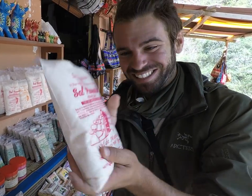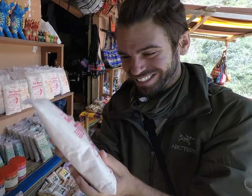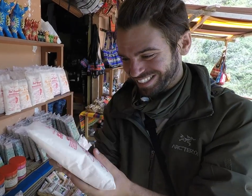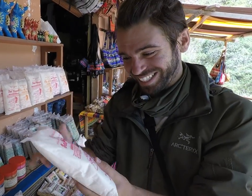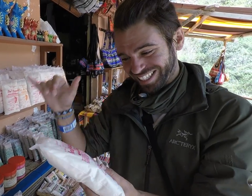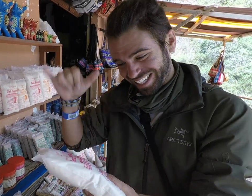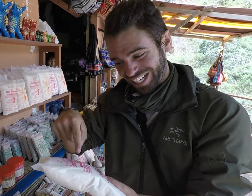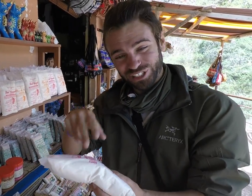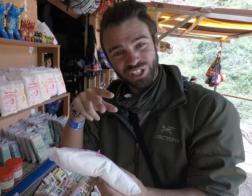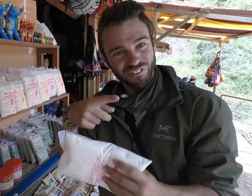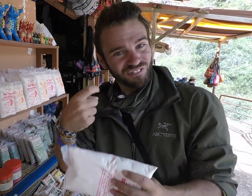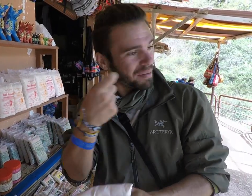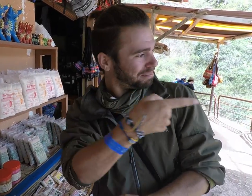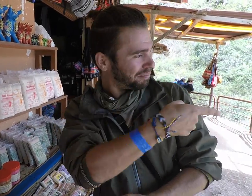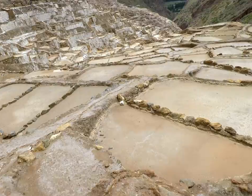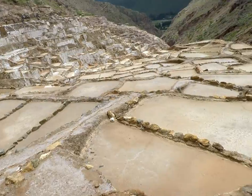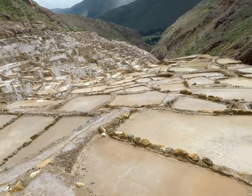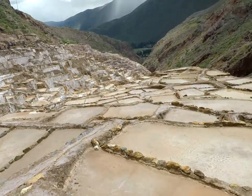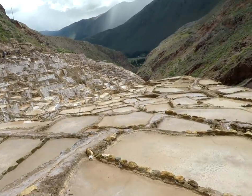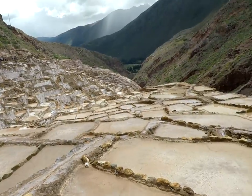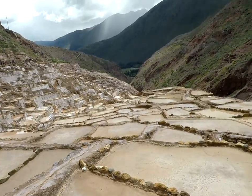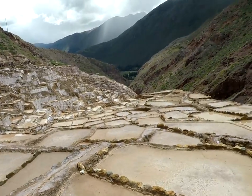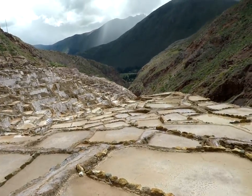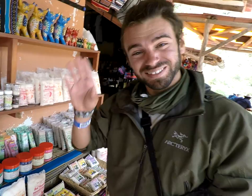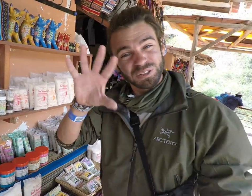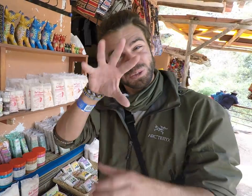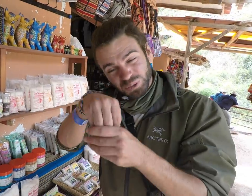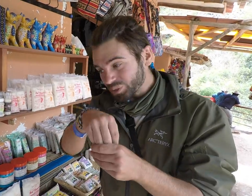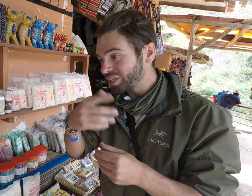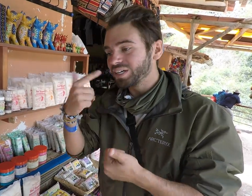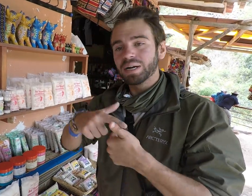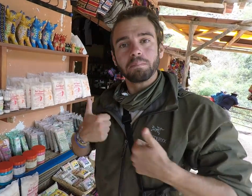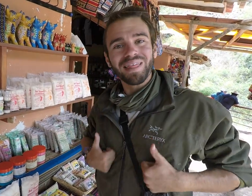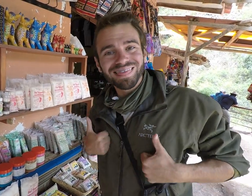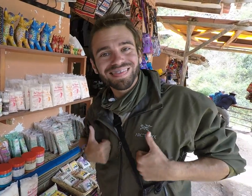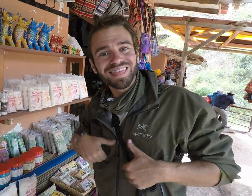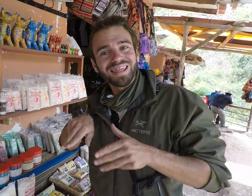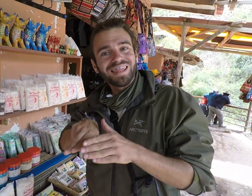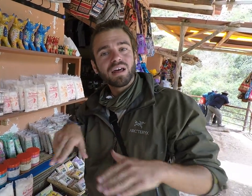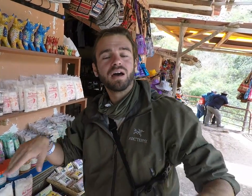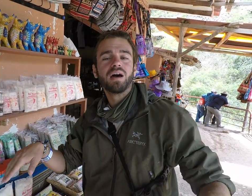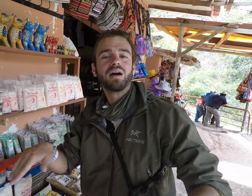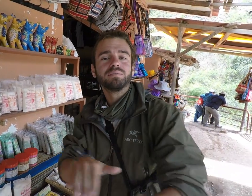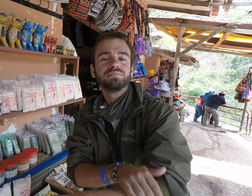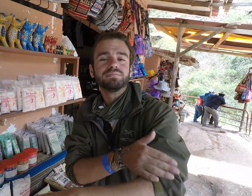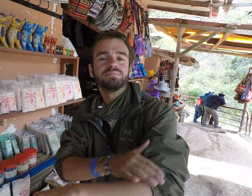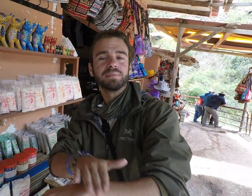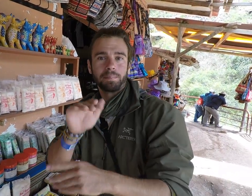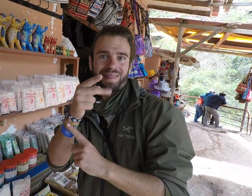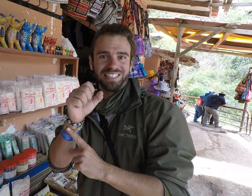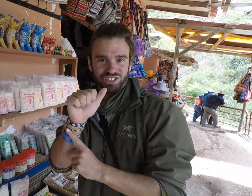It's the salt that comes from Maras. There are many different salt products such as in a bath salt,